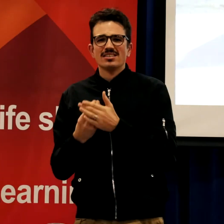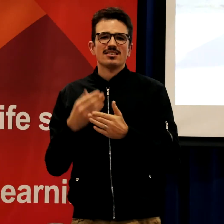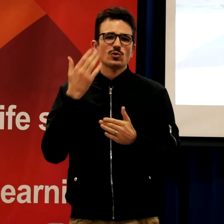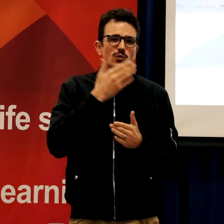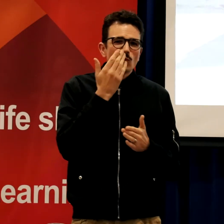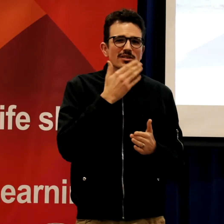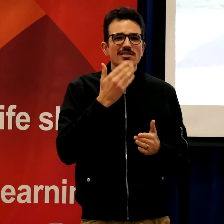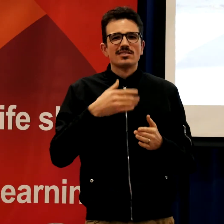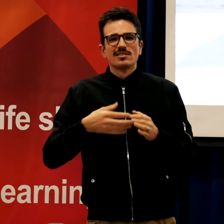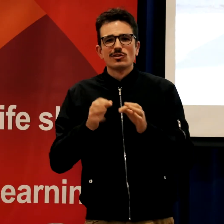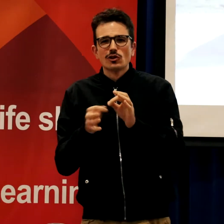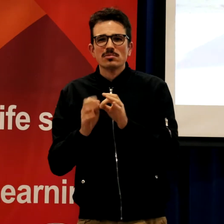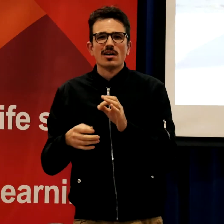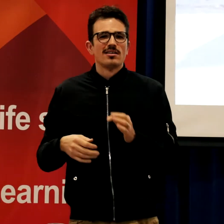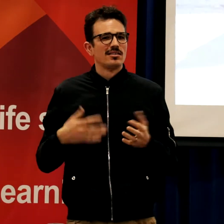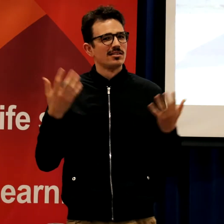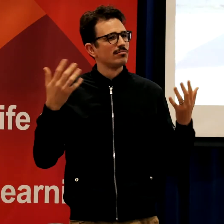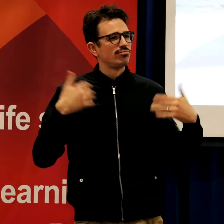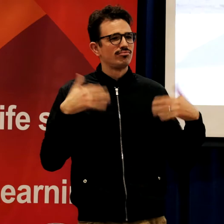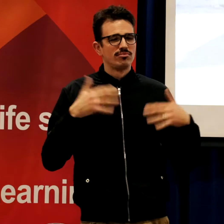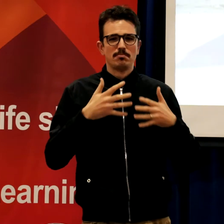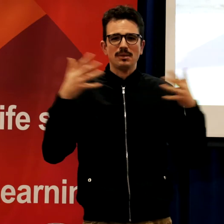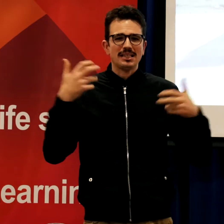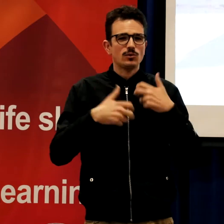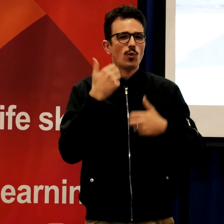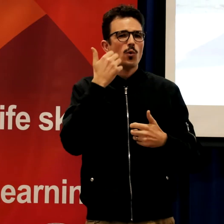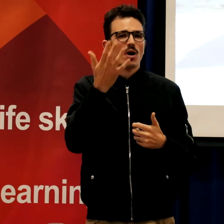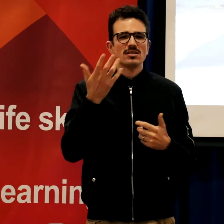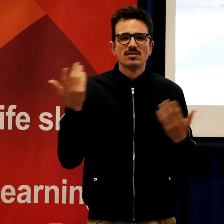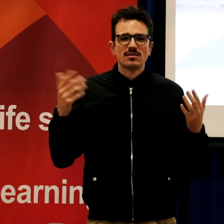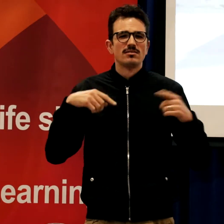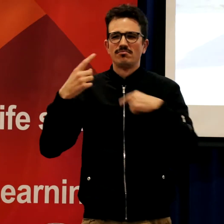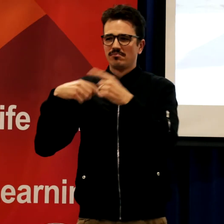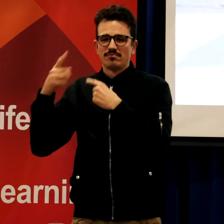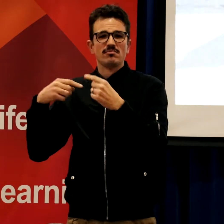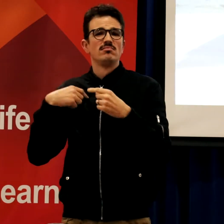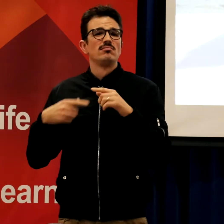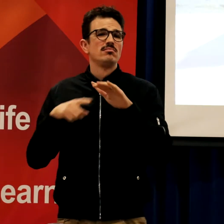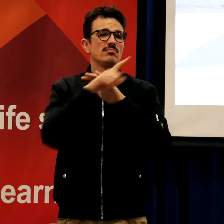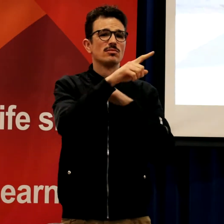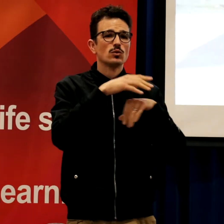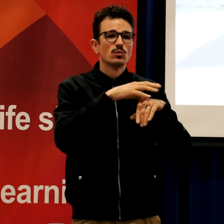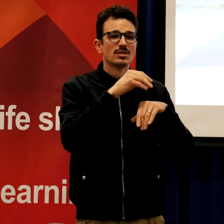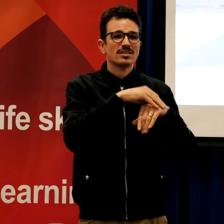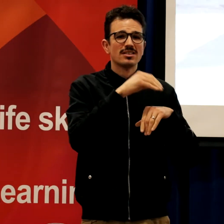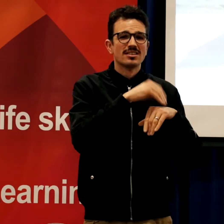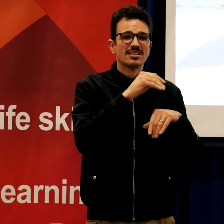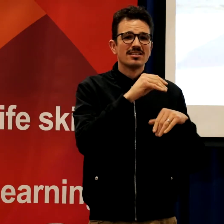But it wasn't perfect, the schooling, the interpreters, the funding, a lot of issues, big issues for a Deaf family.